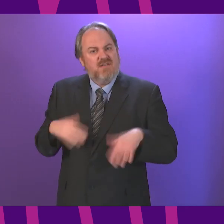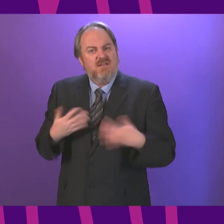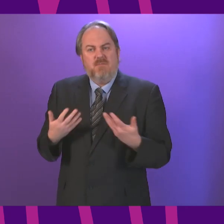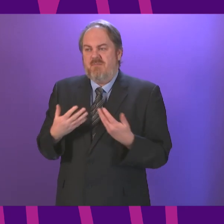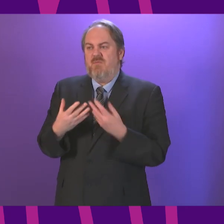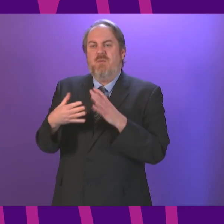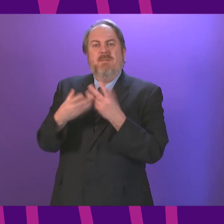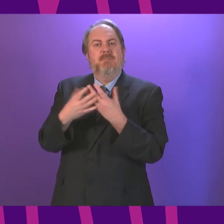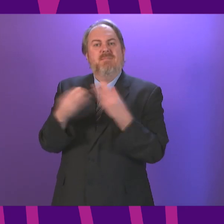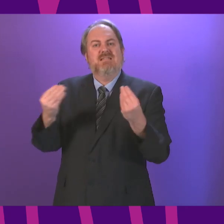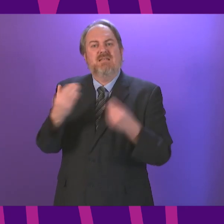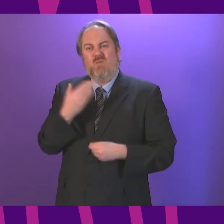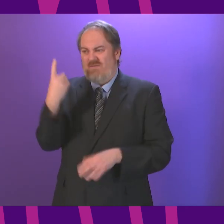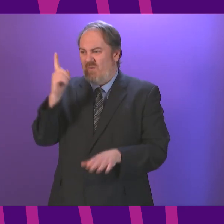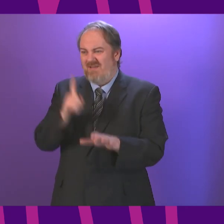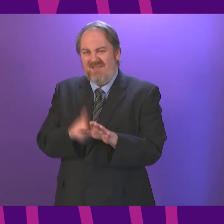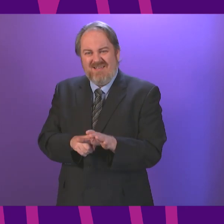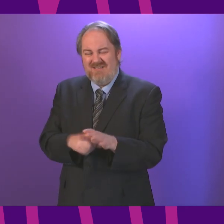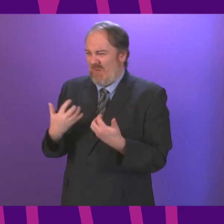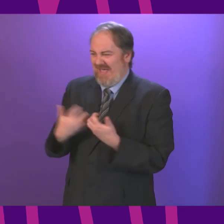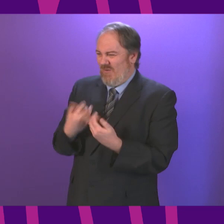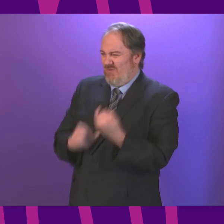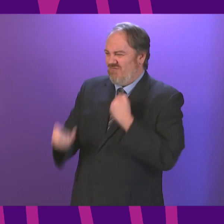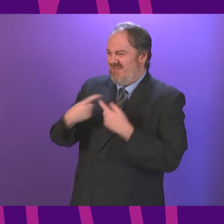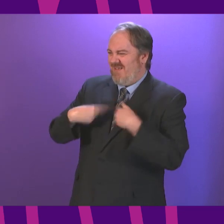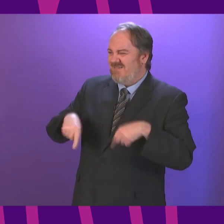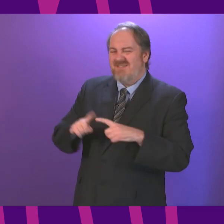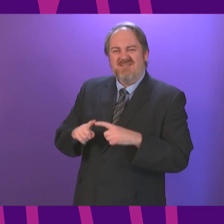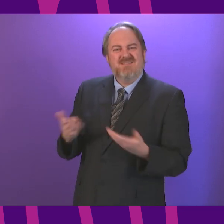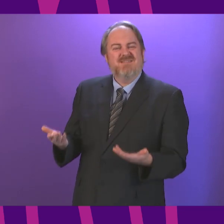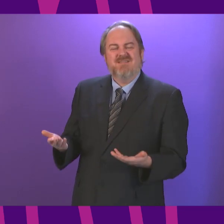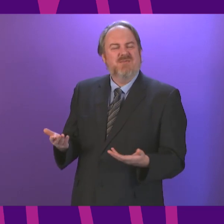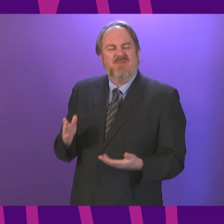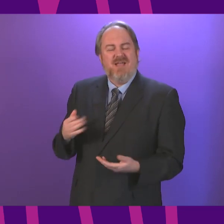I find it really hard to see how and why Ruth Davidson would disagree with that.